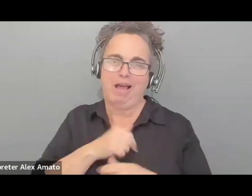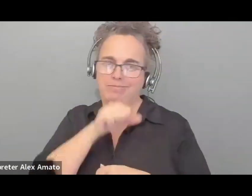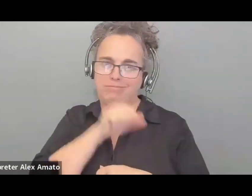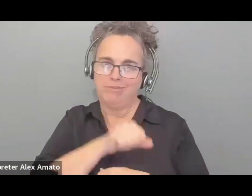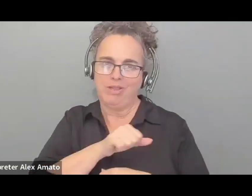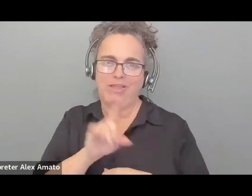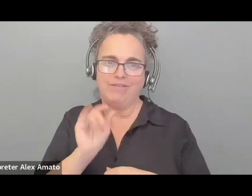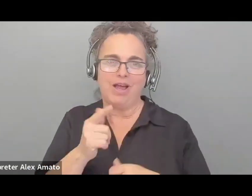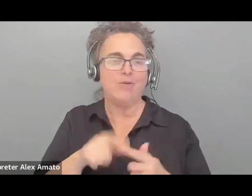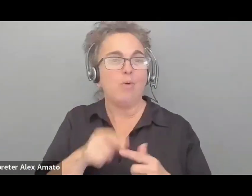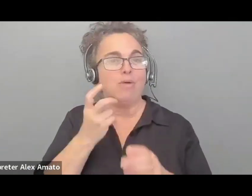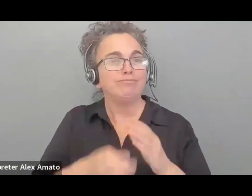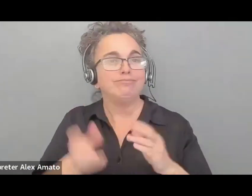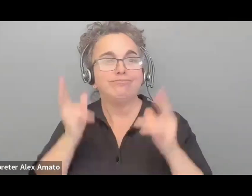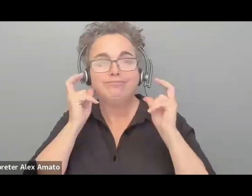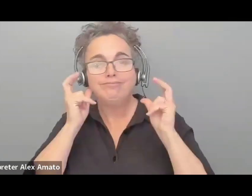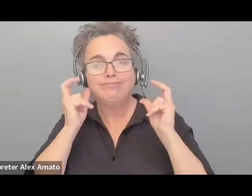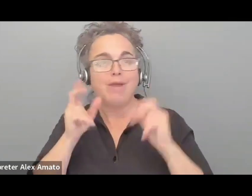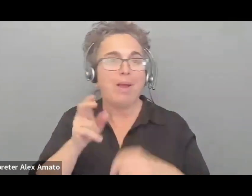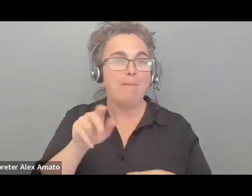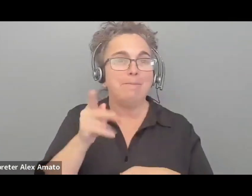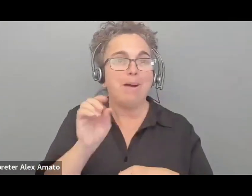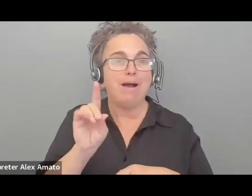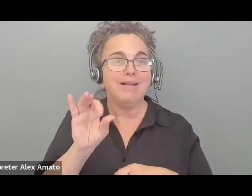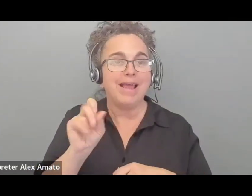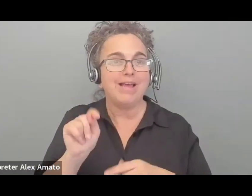And next is Kavana. Kavana